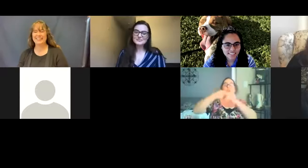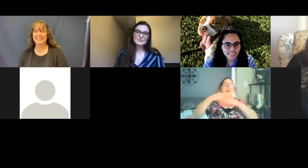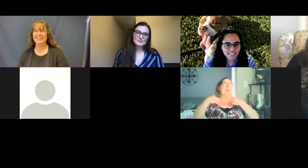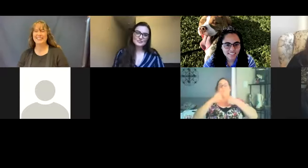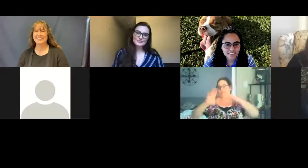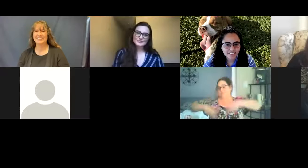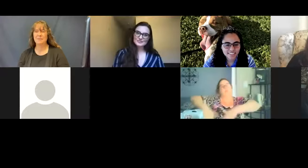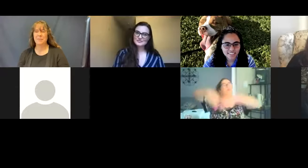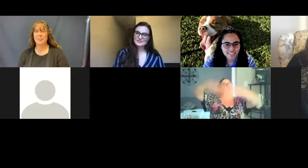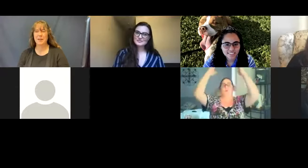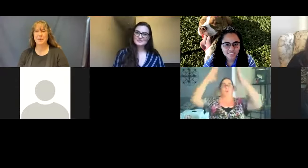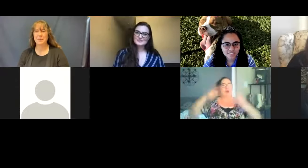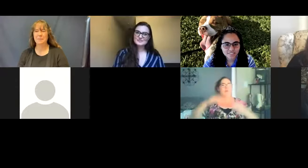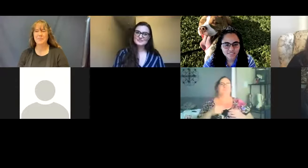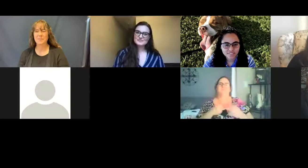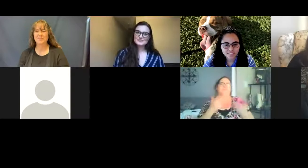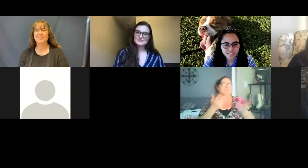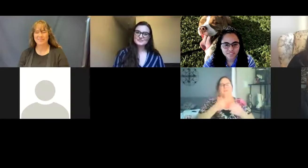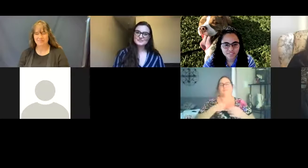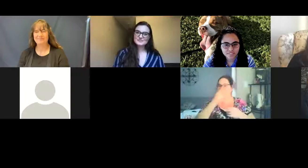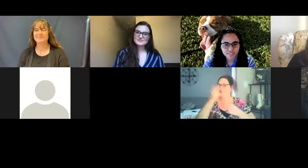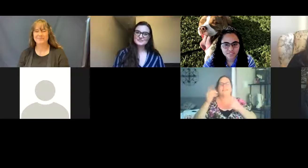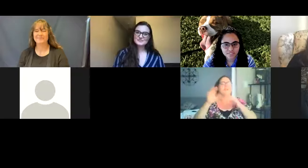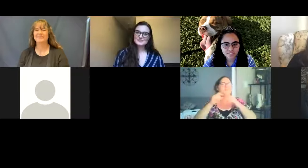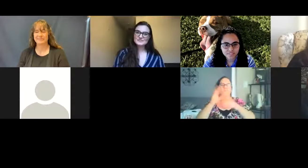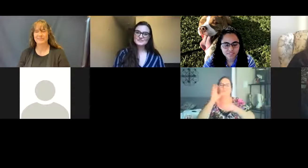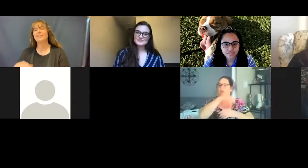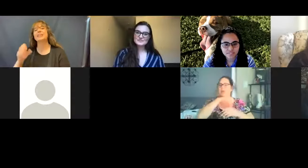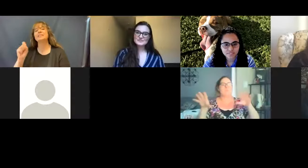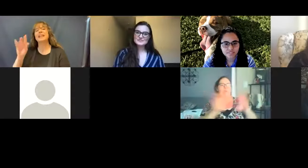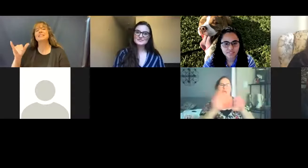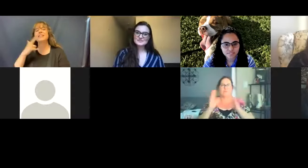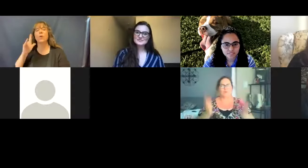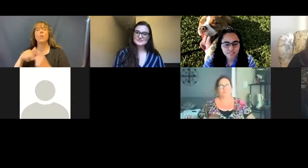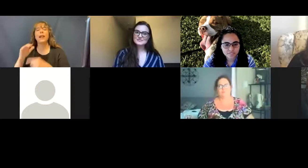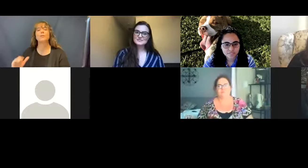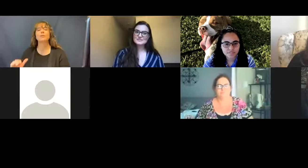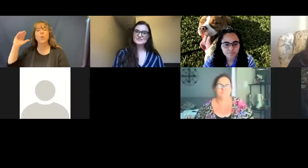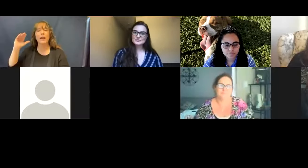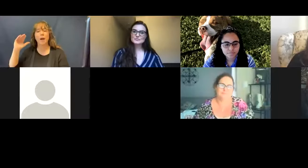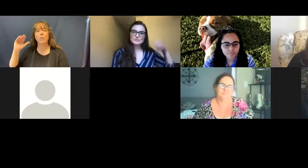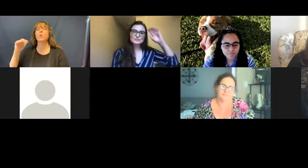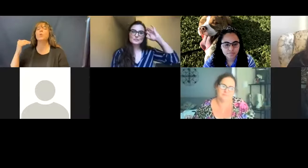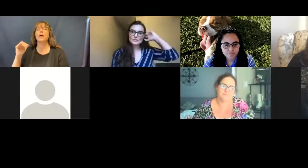I know when I was growing up, you know, it was strange watching people